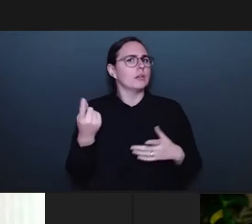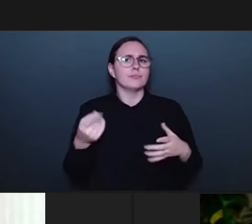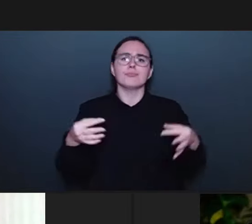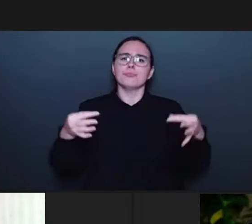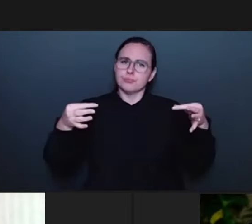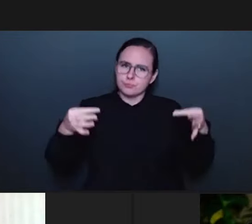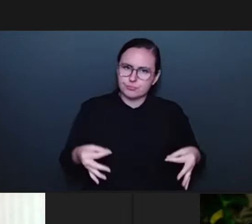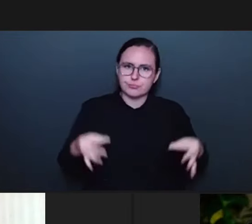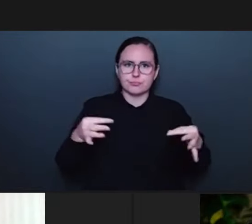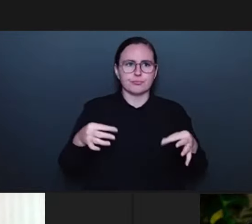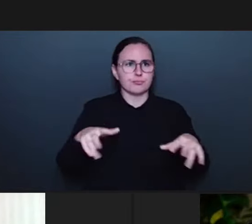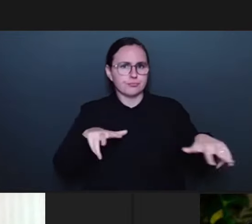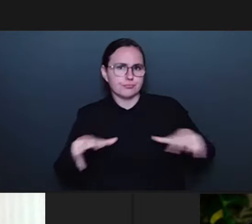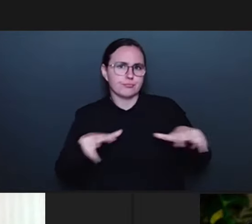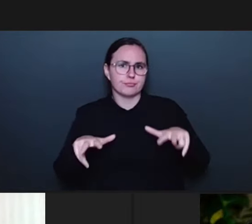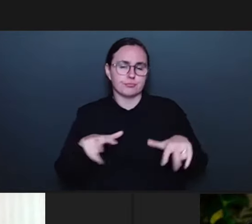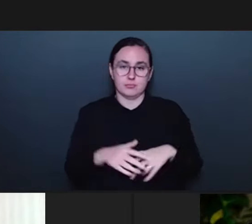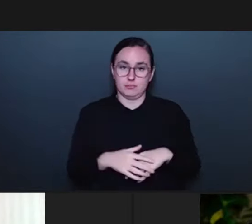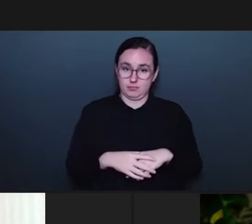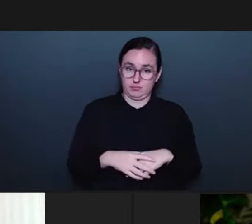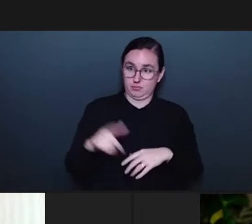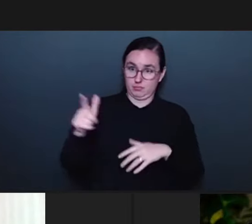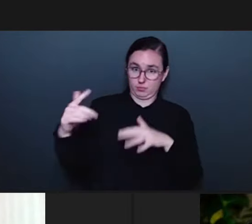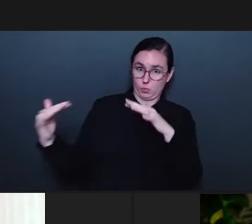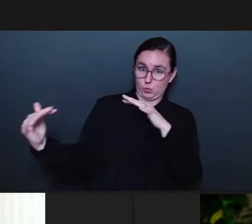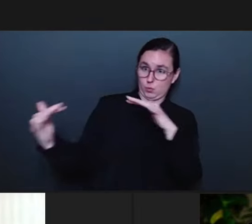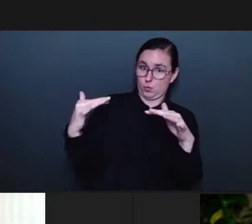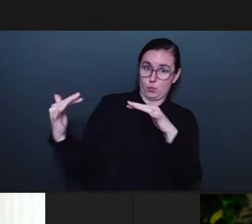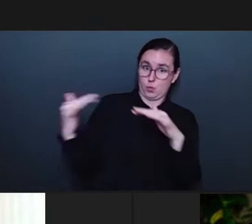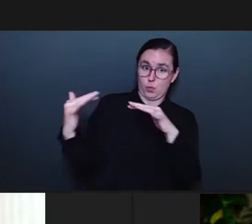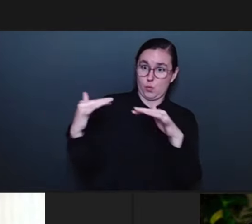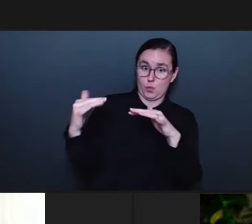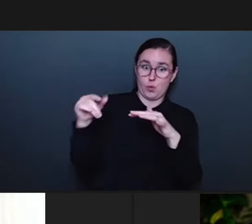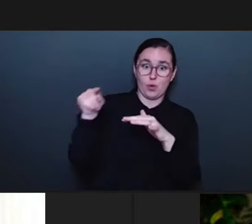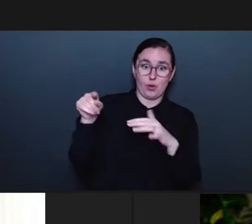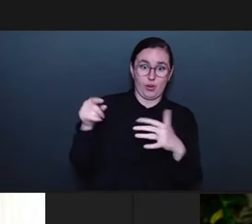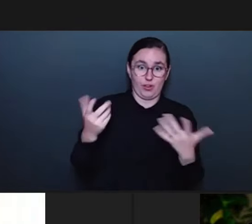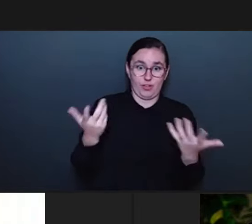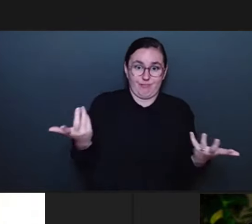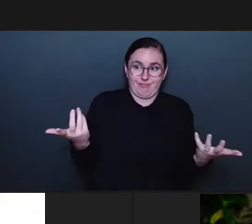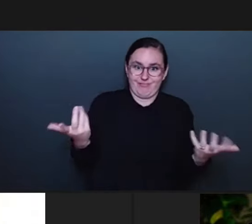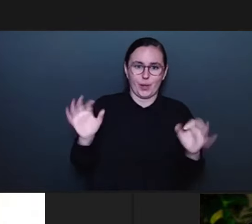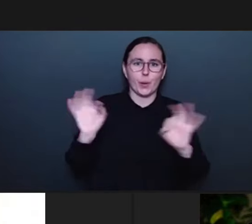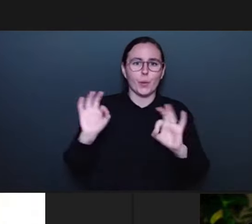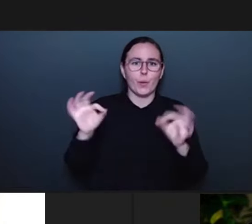for deciding who accesses which resource, who's able to make a decision that everyone's going to